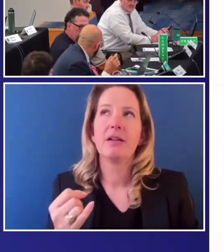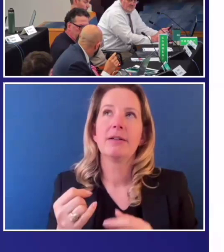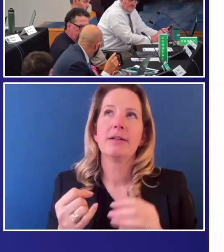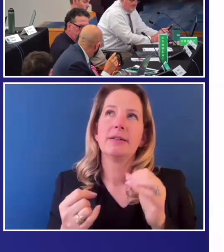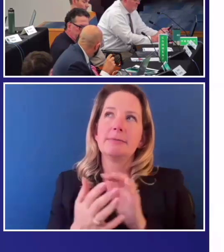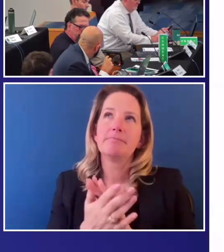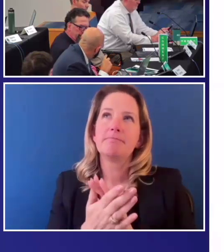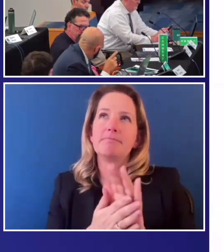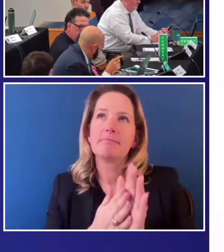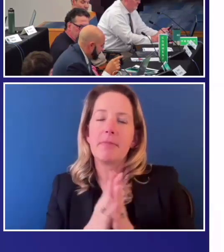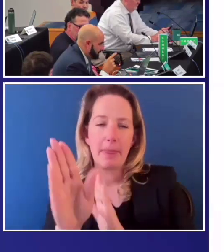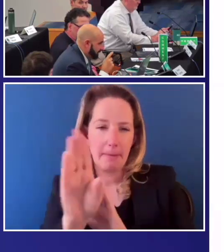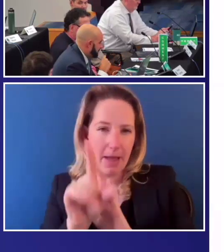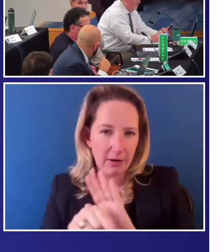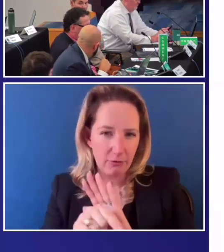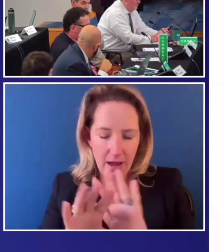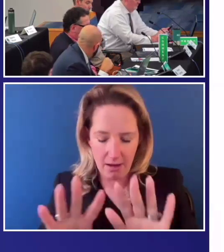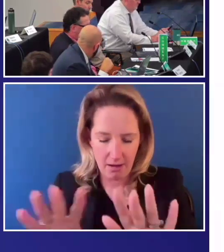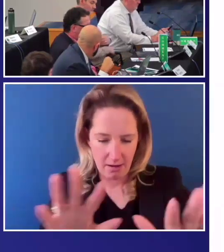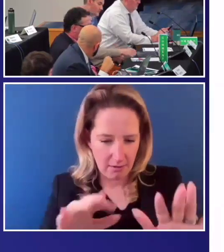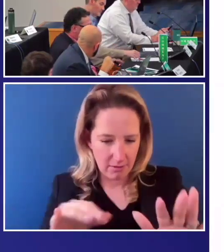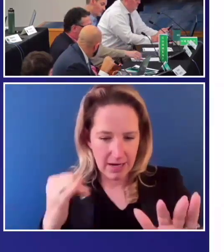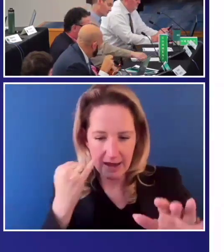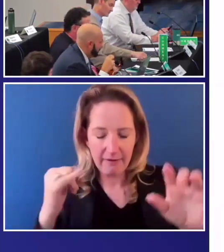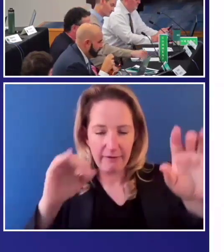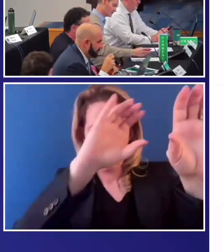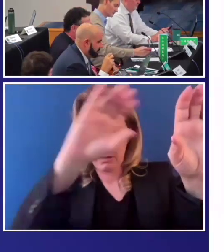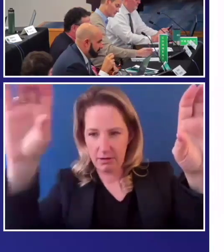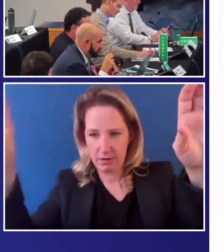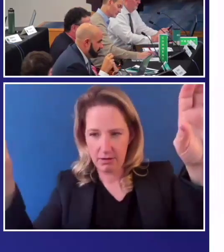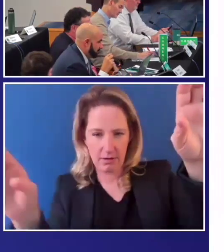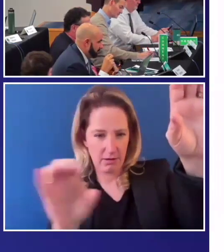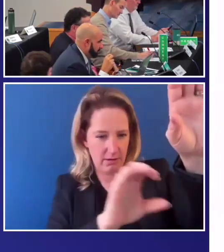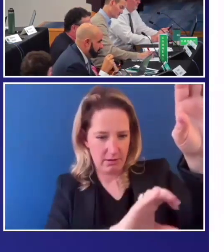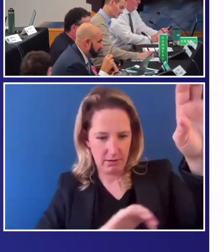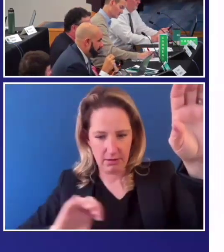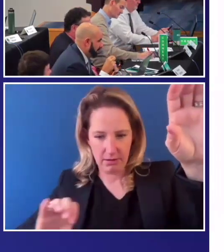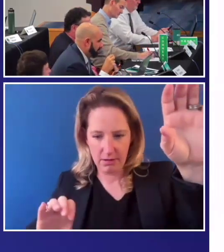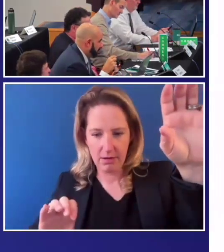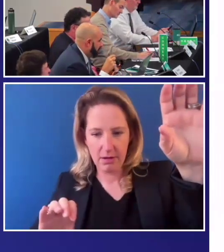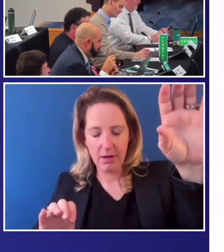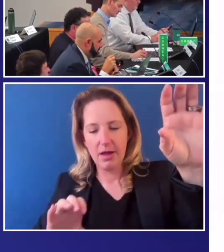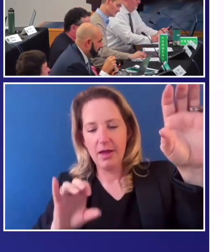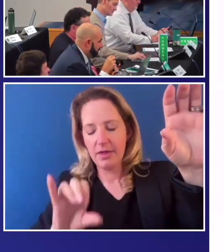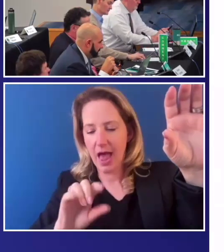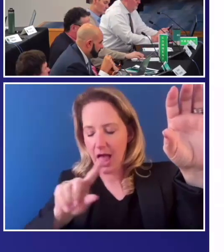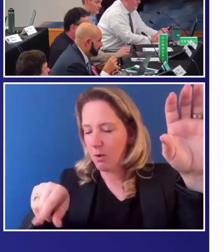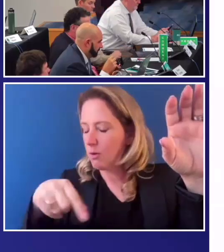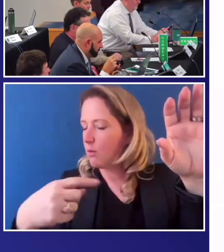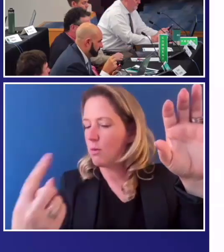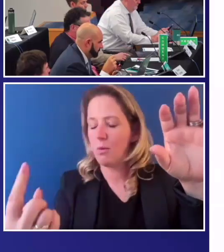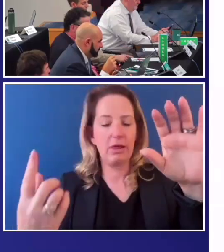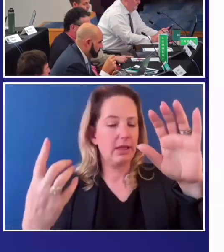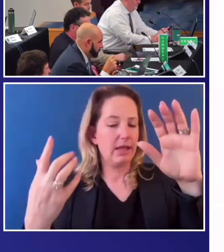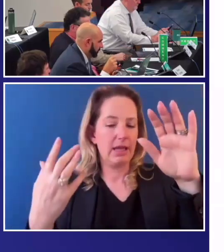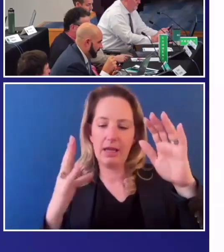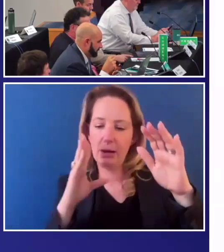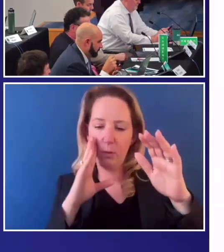be, doing this daisy chain only creates the possibility of additional programs that